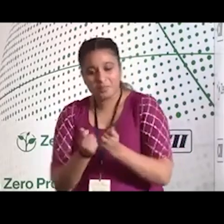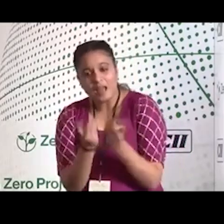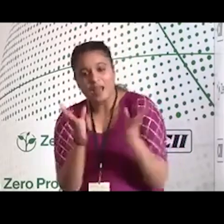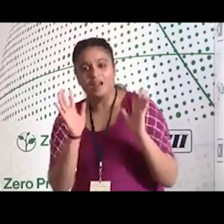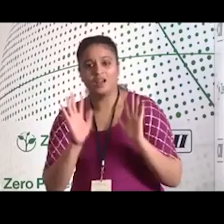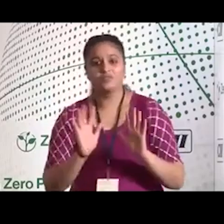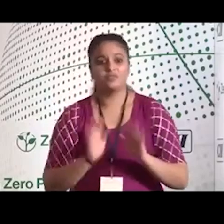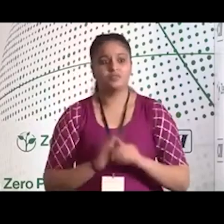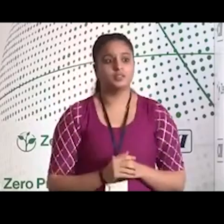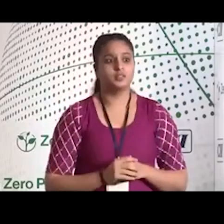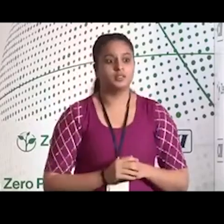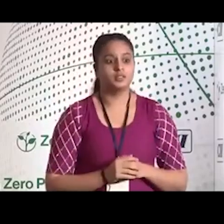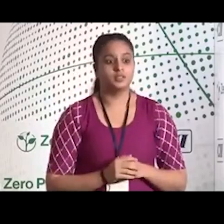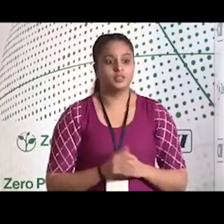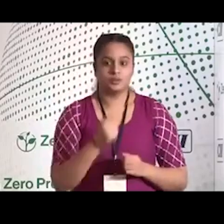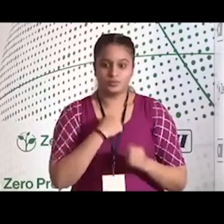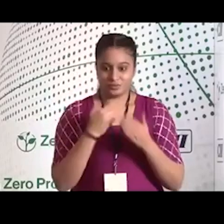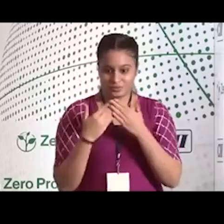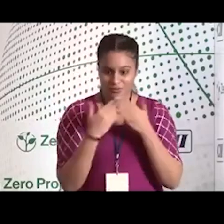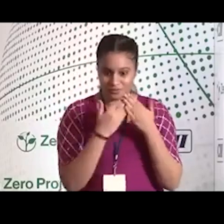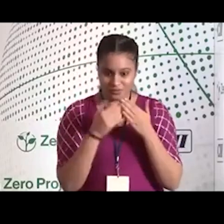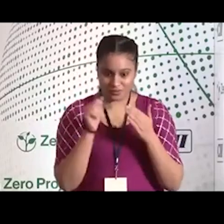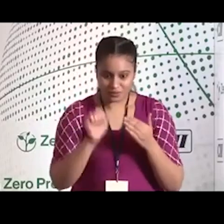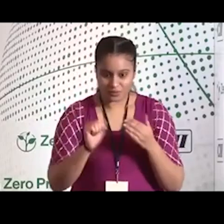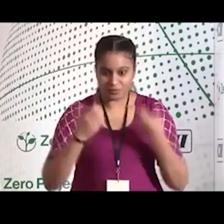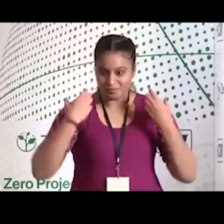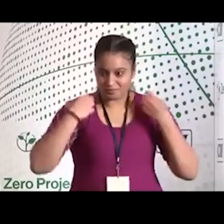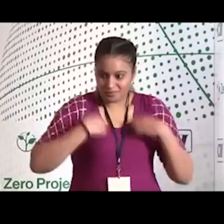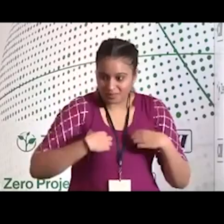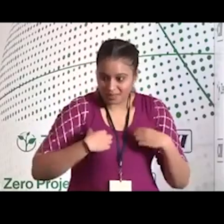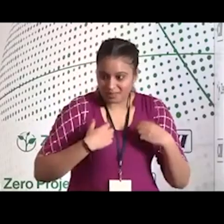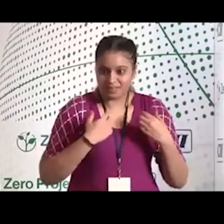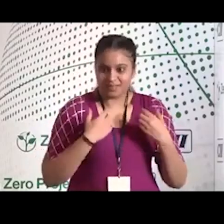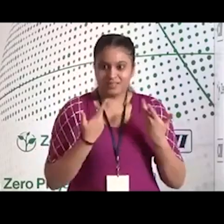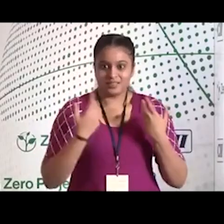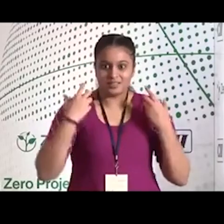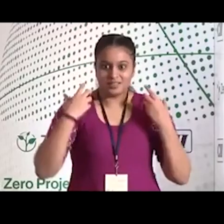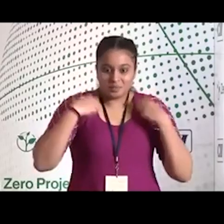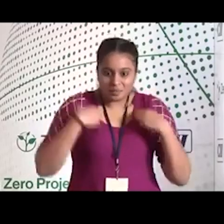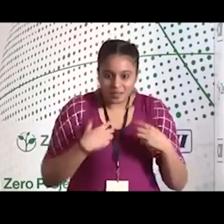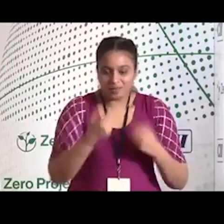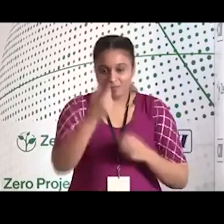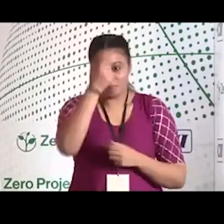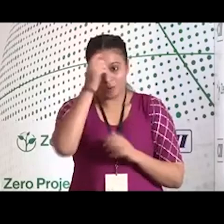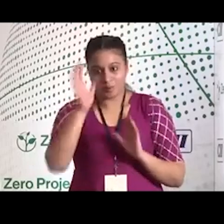is a big is a make an impression yeah pity